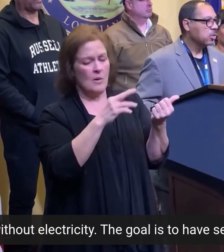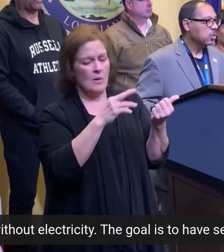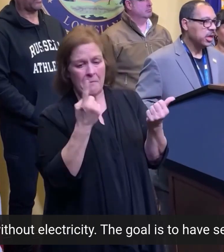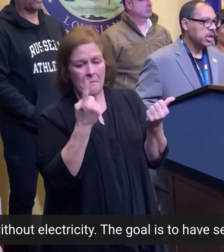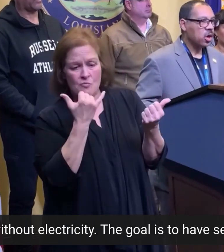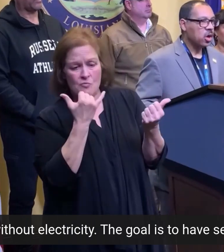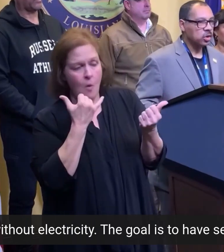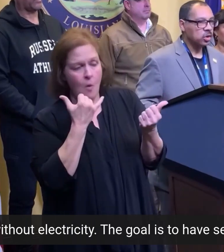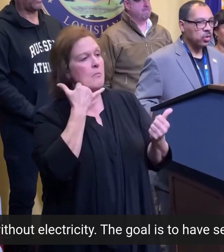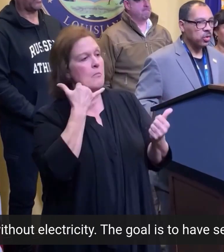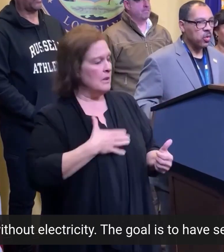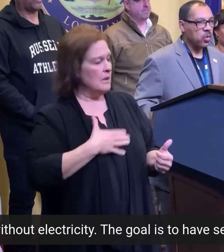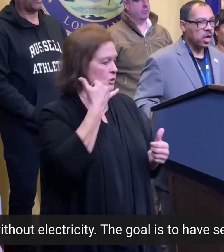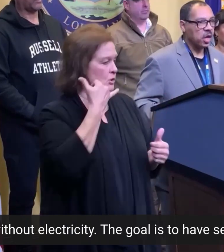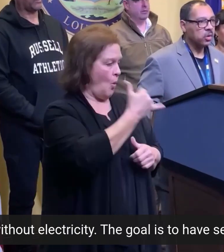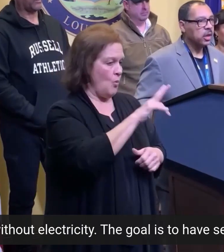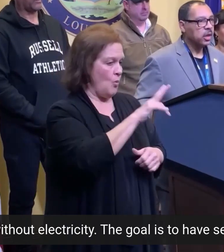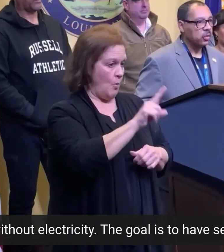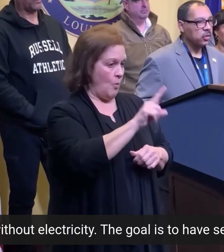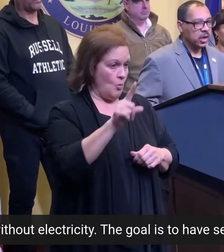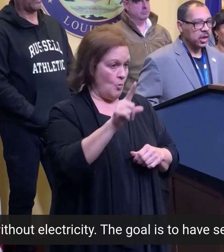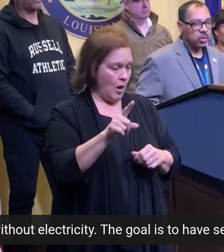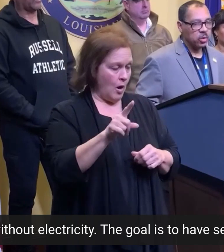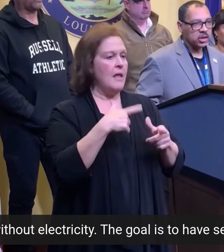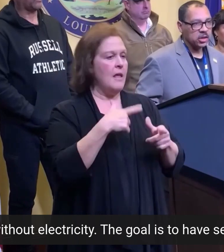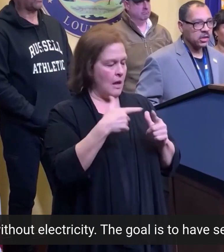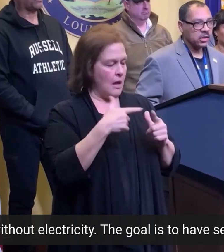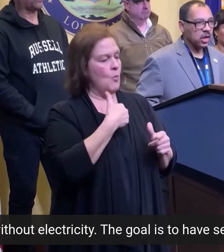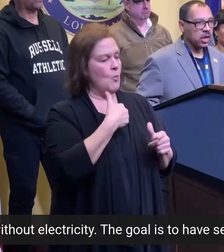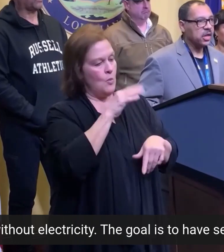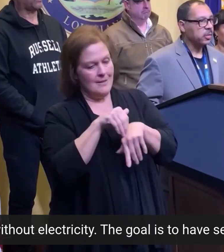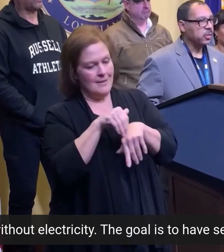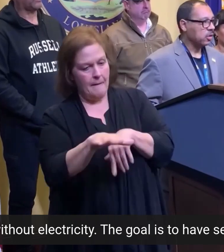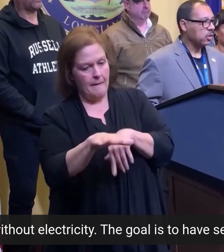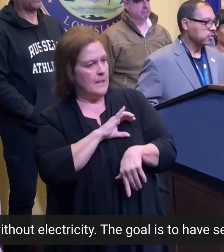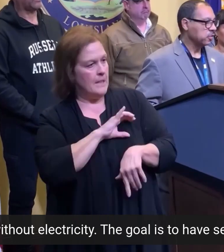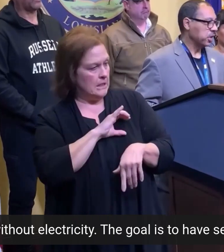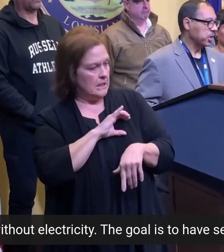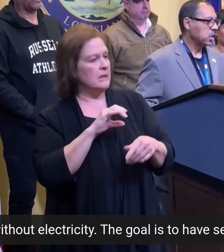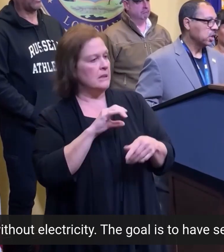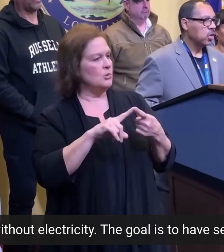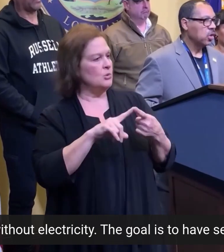please call the 311 number and we'll get a police officer if we need to block our streets we will